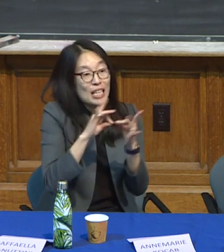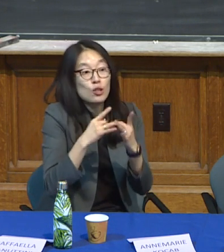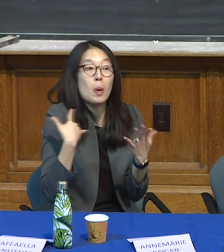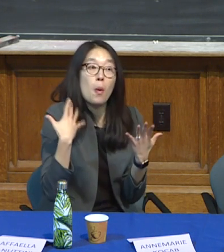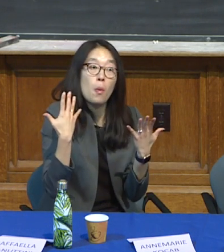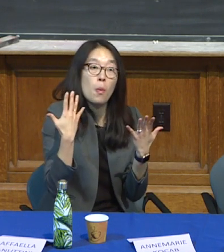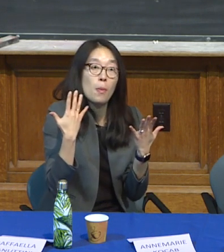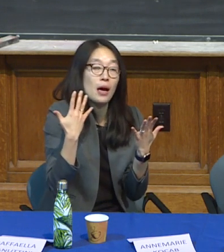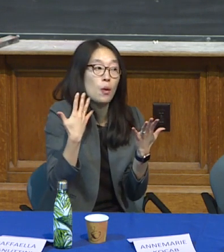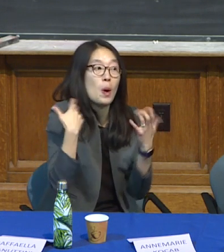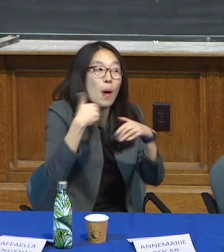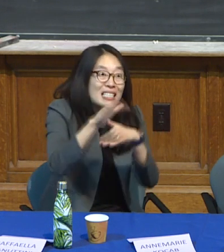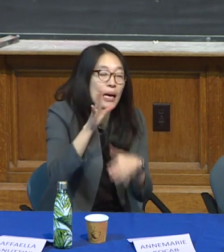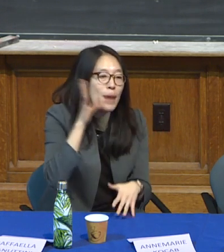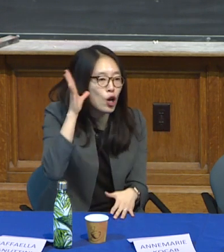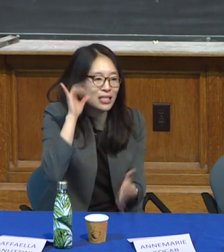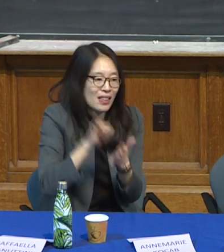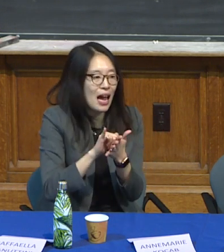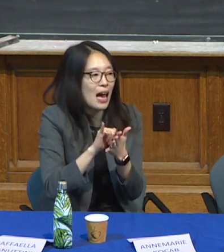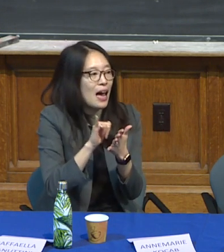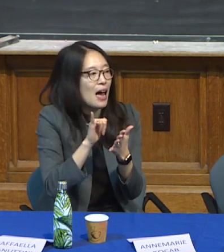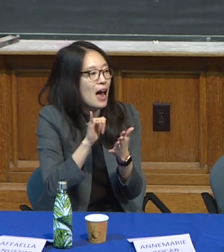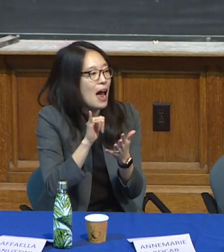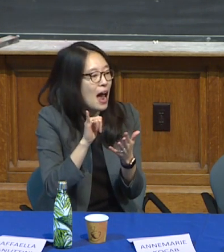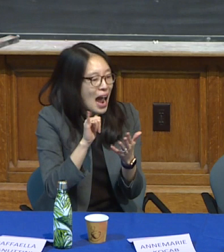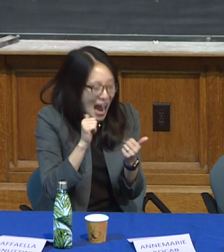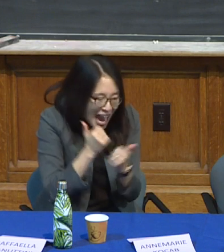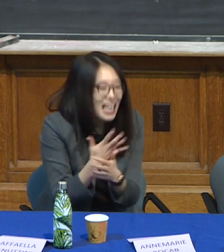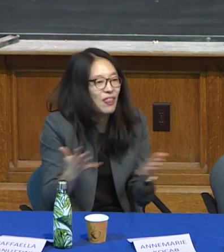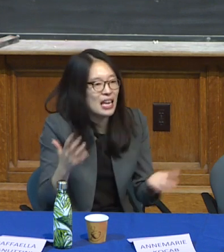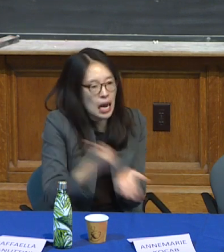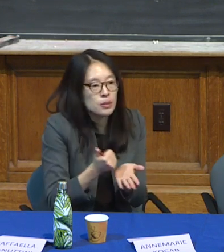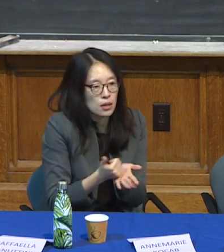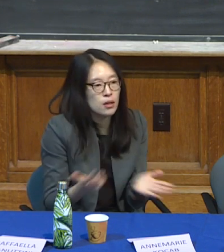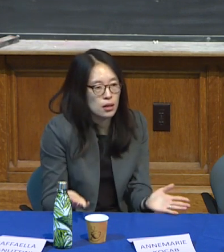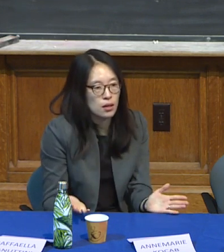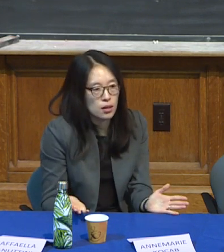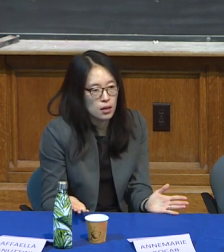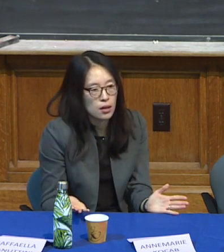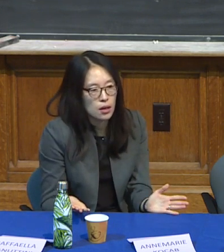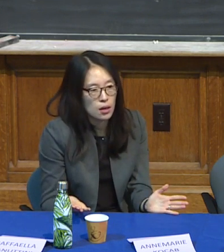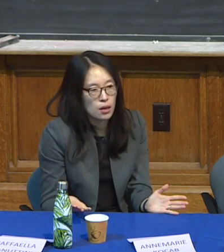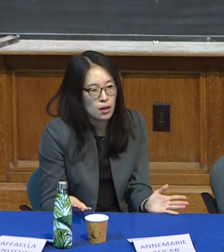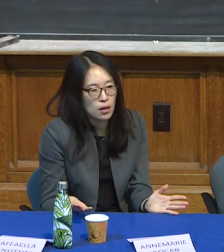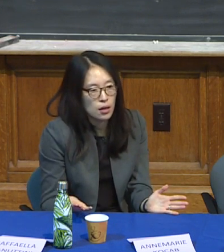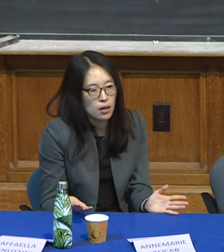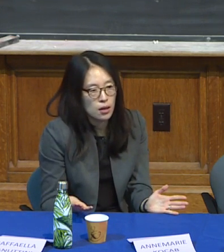Really, the message that we want to send to parents is that anything helps.